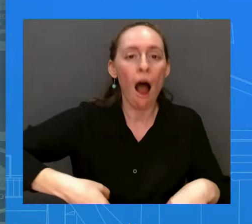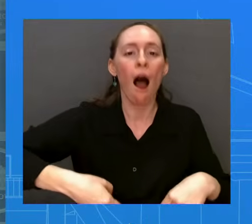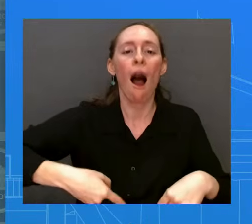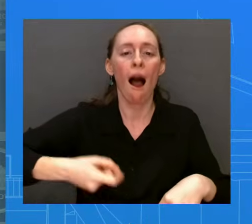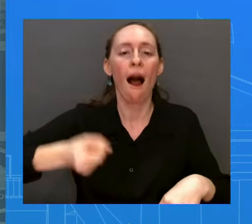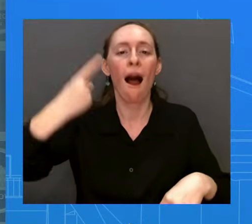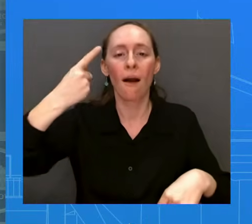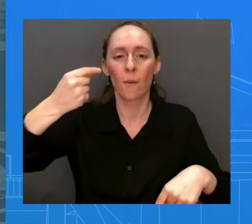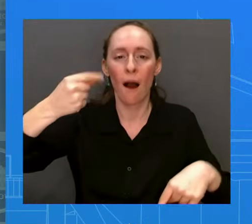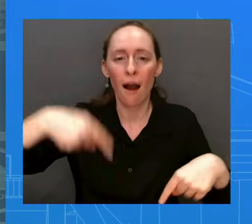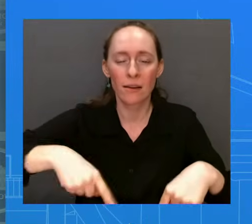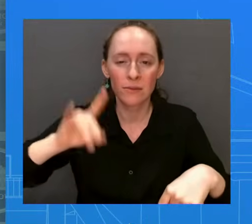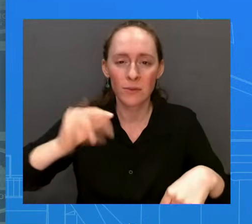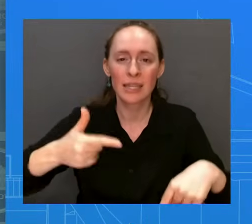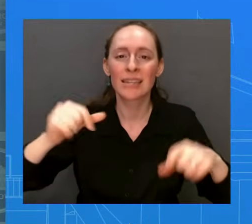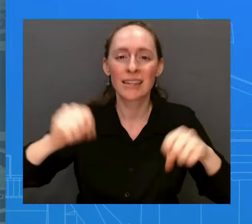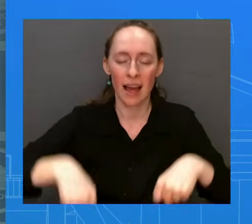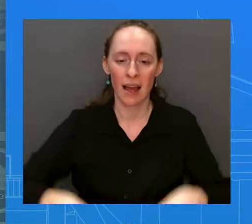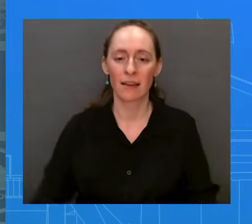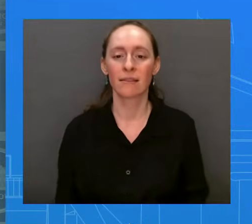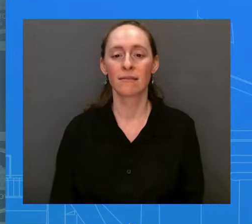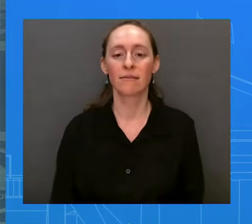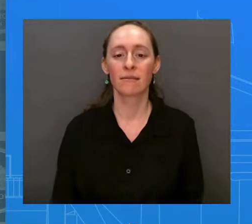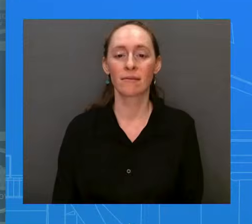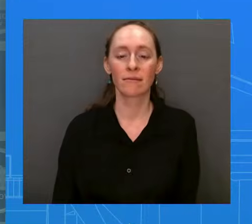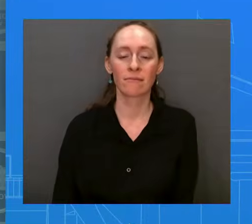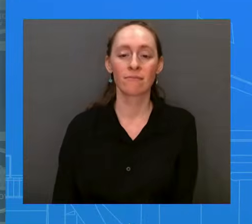and therefore, you know, only getting seconds over a site,